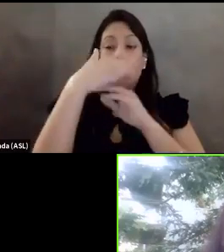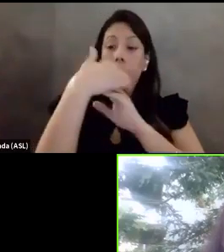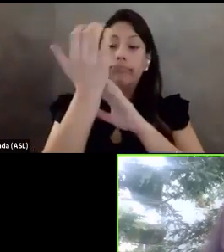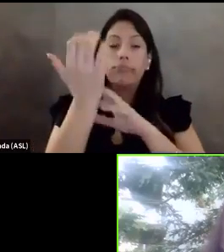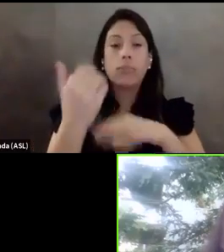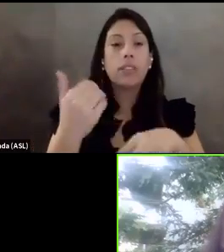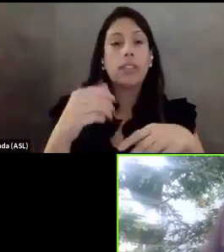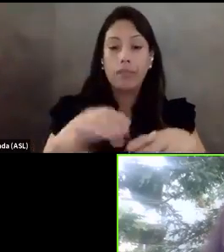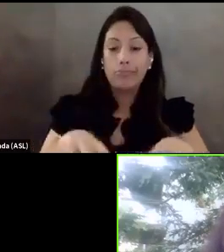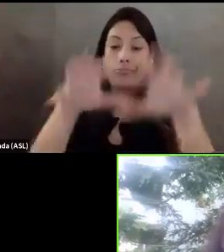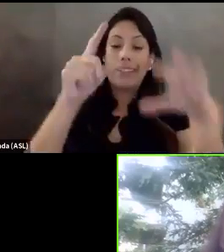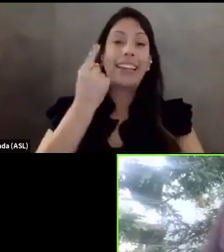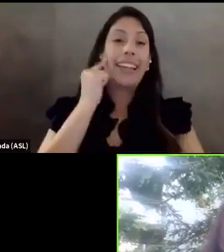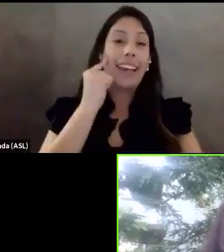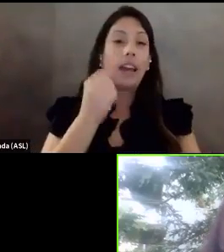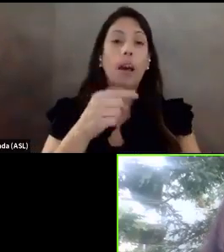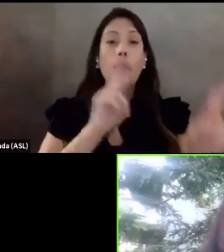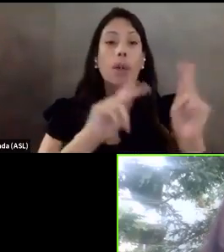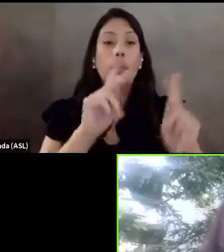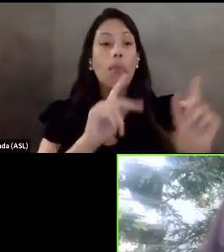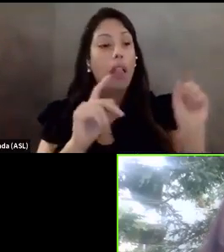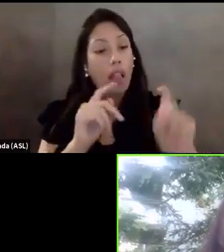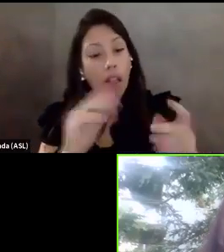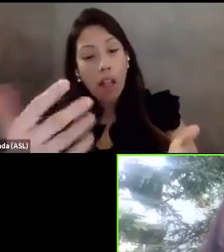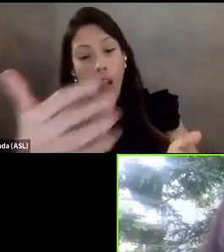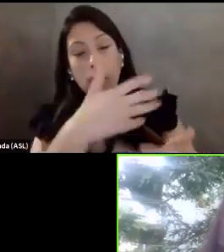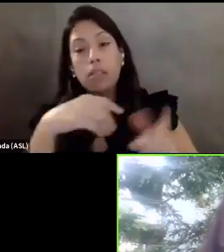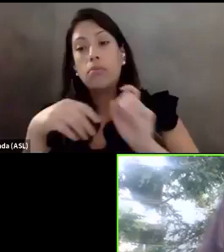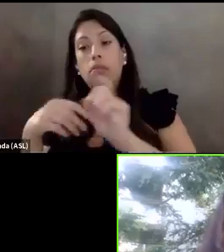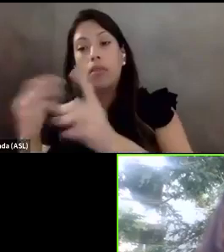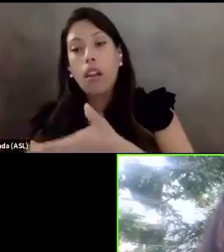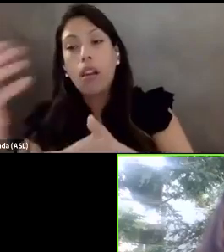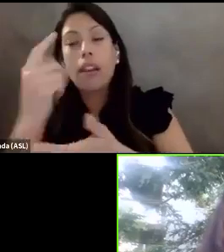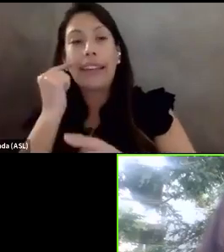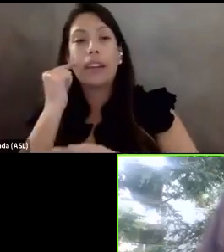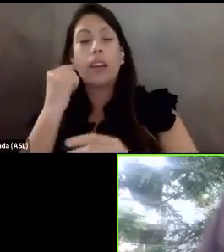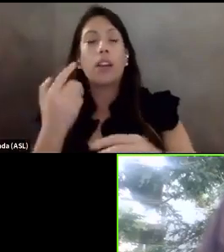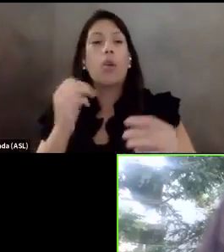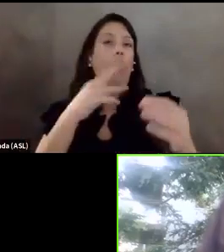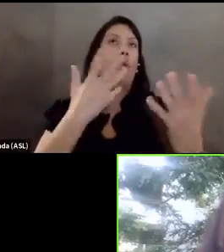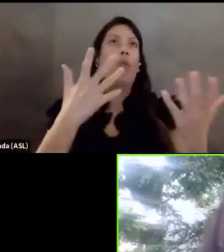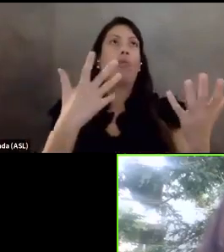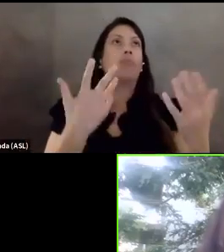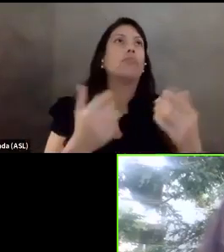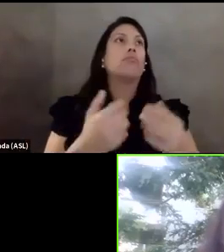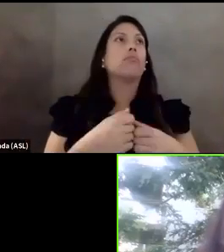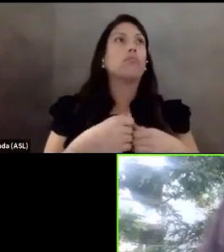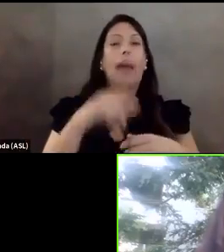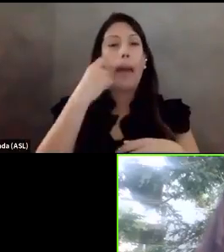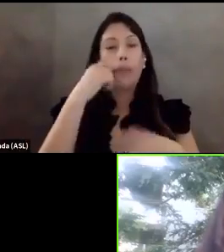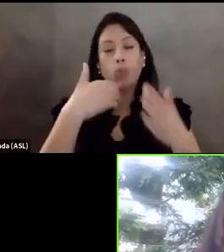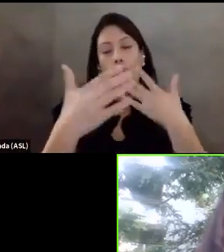in, you know, giving out candy in that manner or other whatever else, you know, apples, whatever people want to give